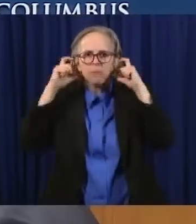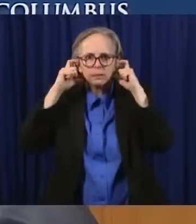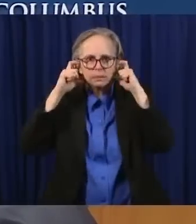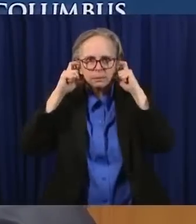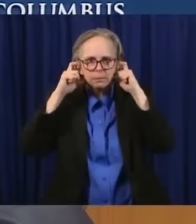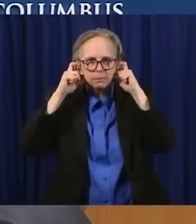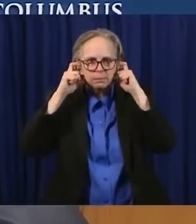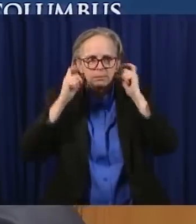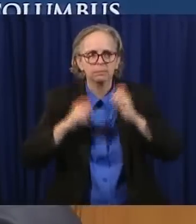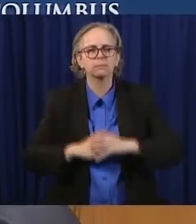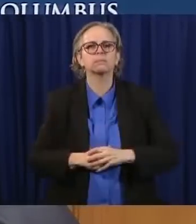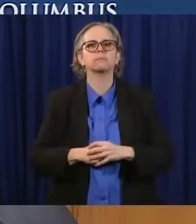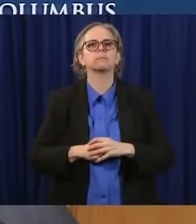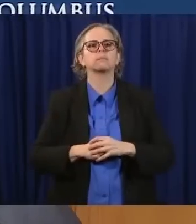SIX FOOT PHYSICAL DISTANCING.